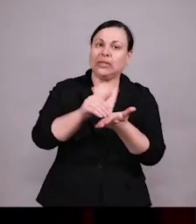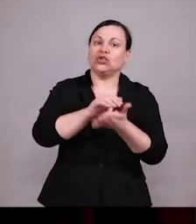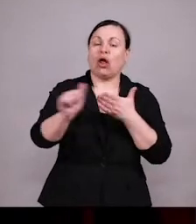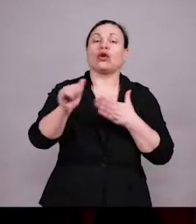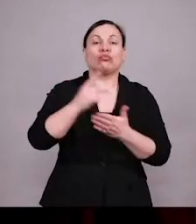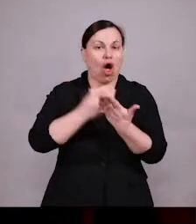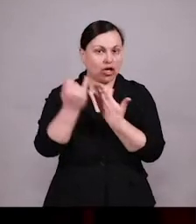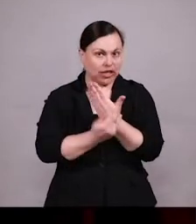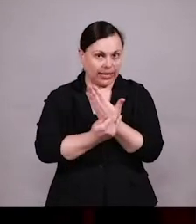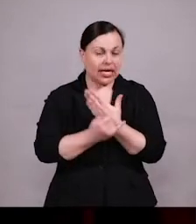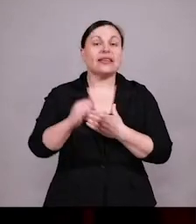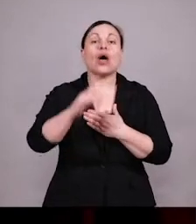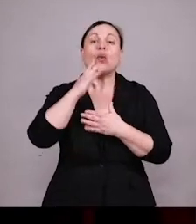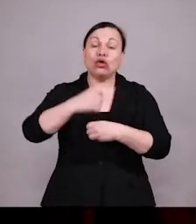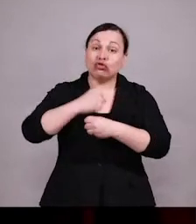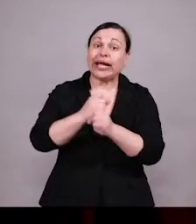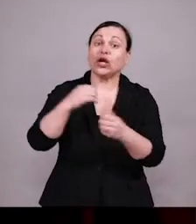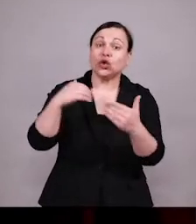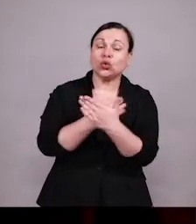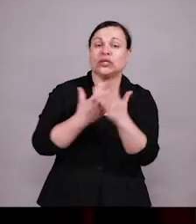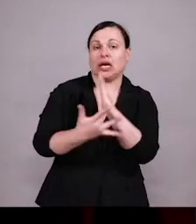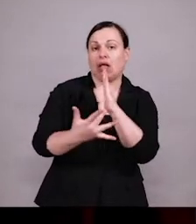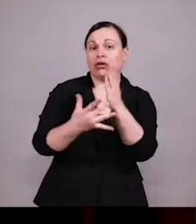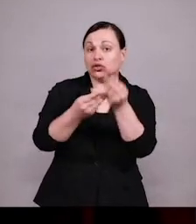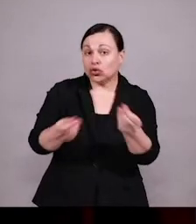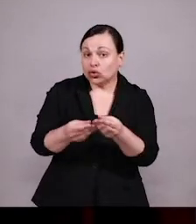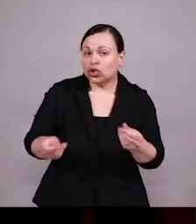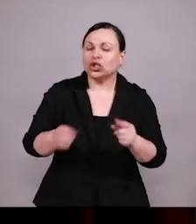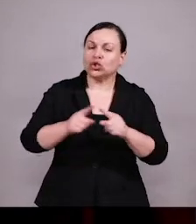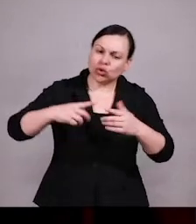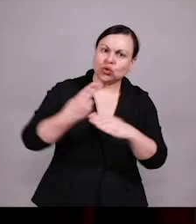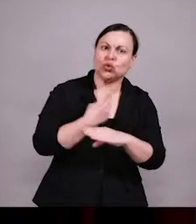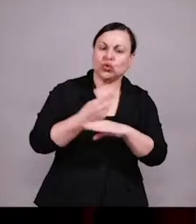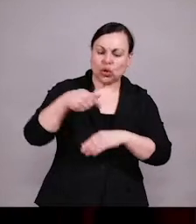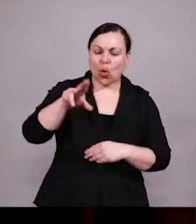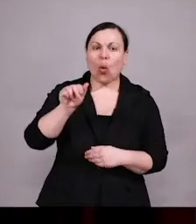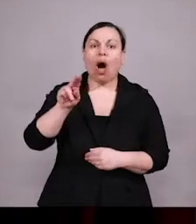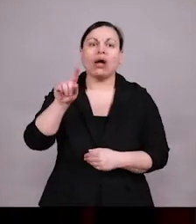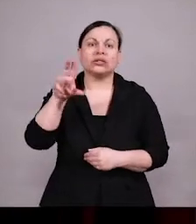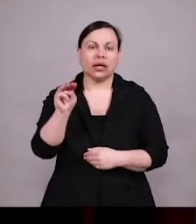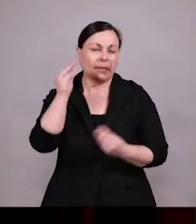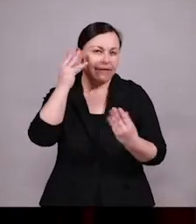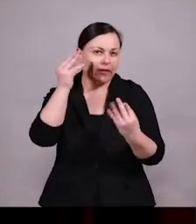dollar project that will create new technological solutions to harness quantum information science.